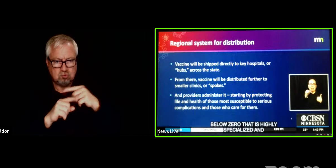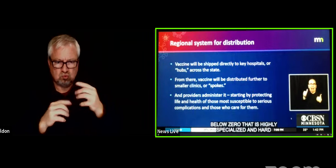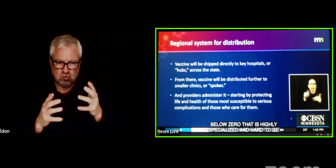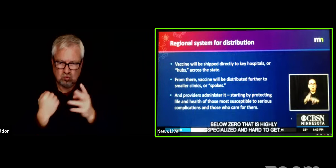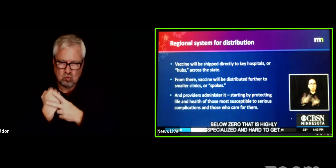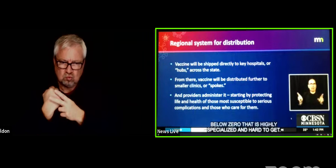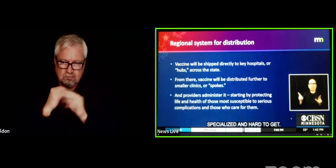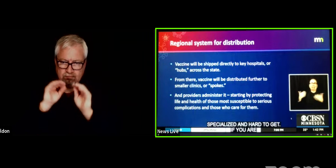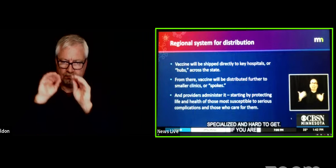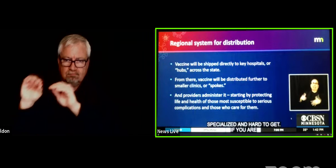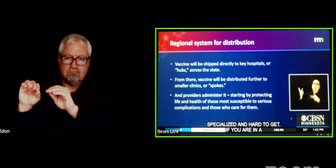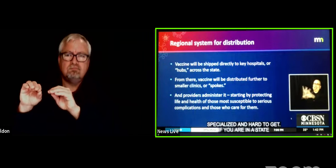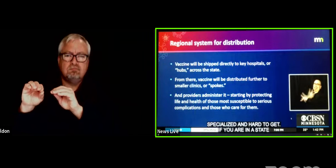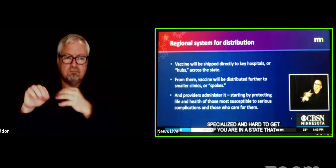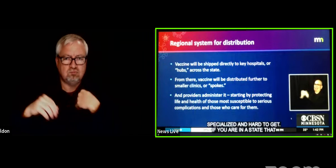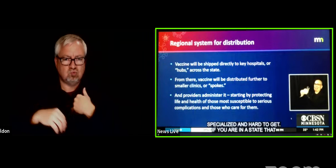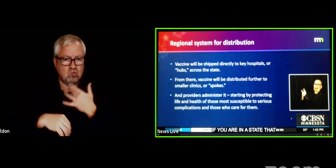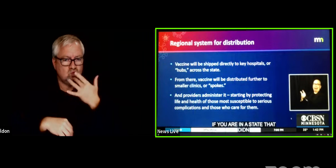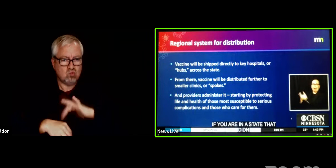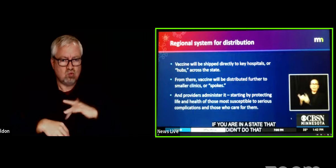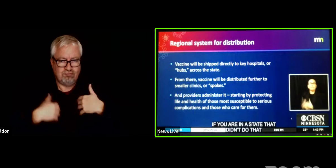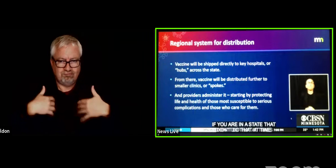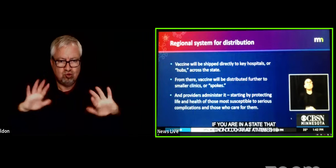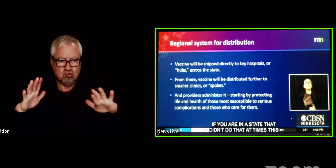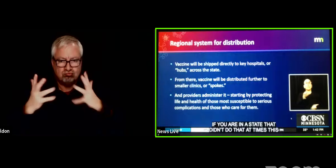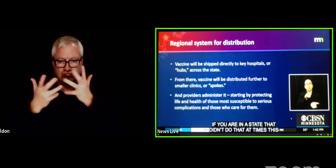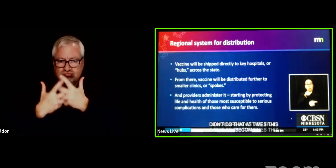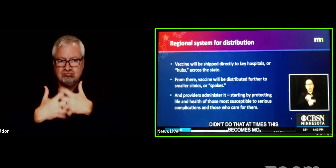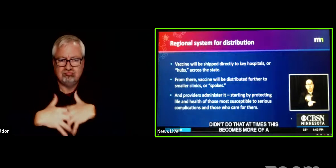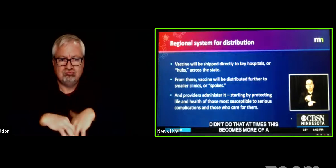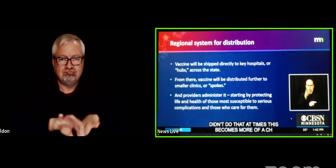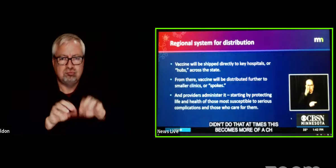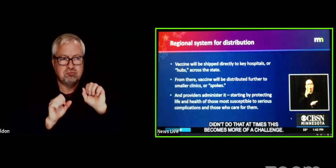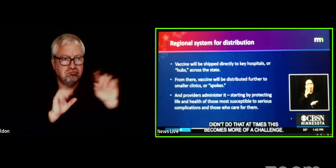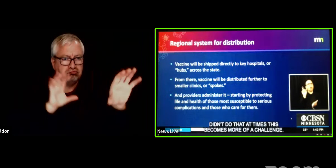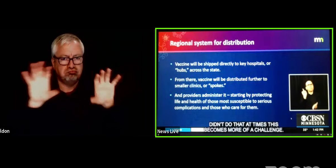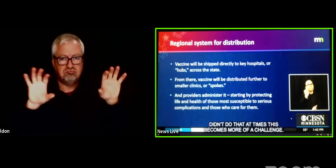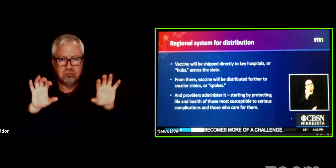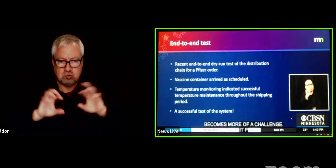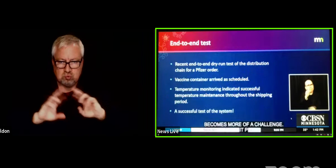STARTING WITH PROTECTING LIFE TO THOSE MOST VULNERABLE AND HEALTH COMPLICATIONS AND THOSE WHO CARE FOR THEM. THIS IS HOW THAT'S GOING TO